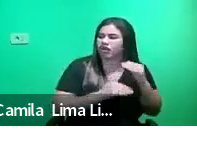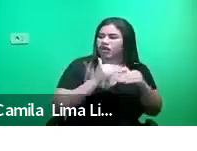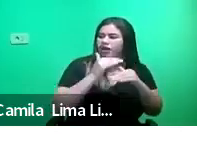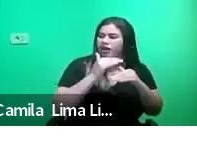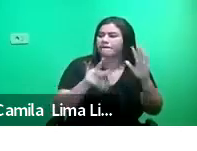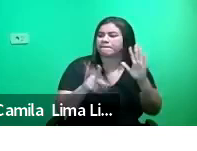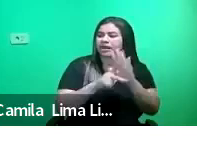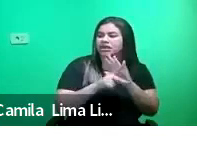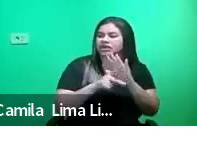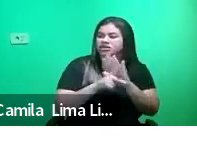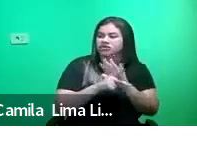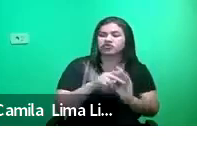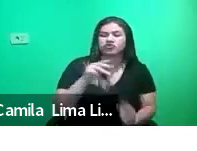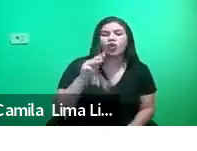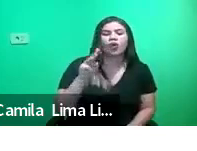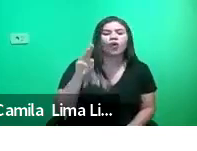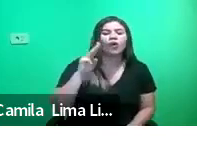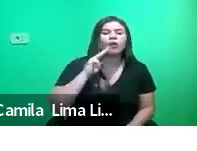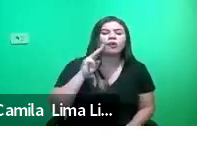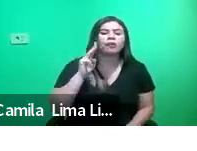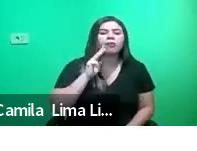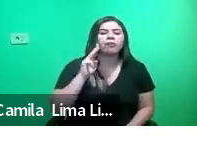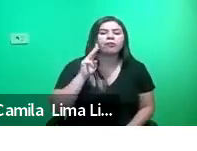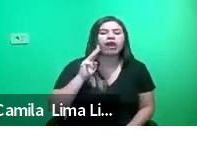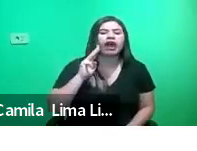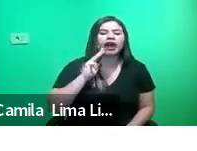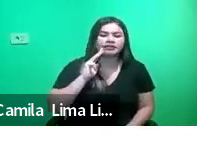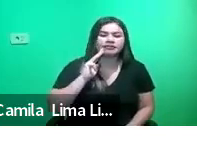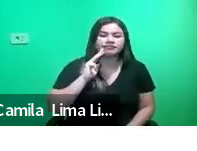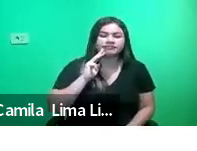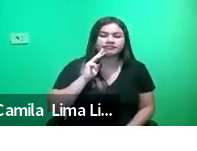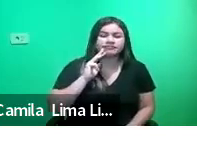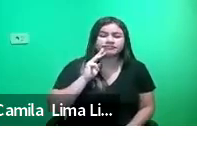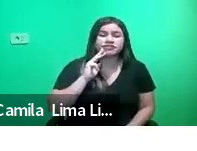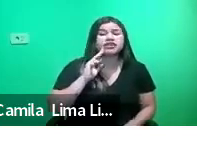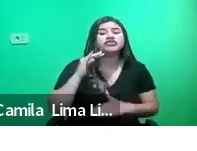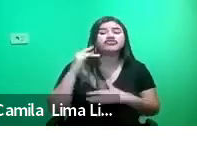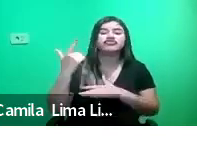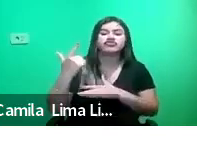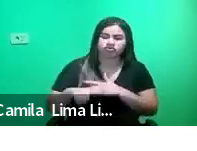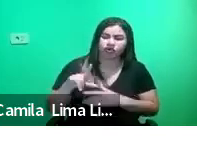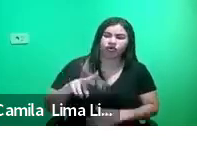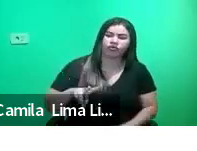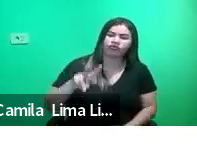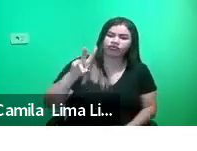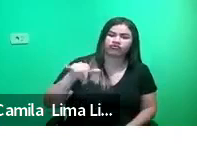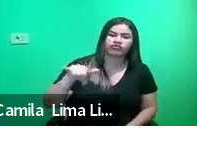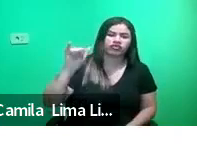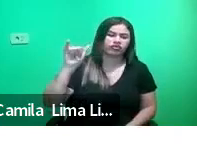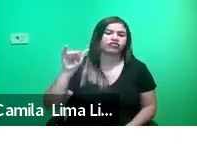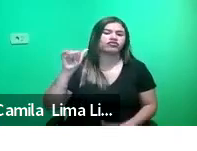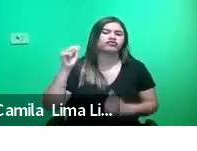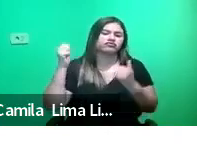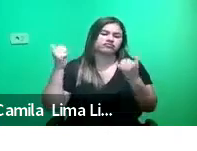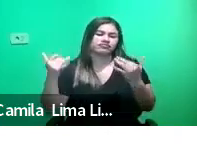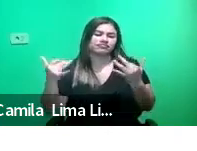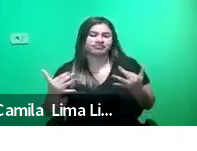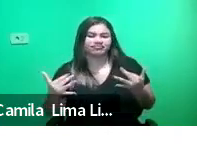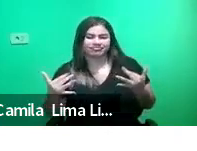she says in vigoski she says in vigoski school they're not consistently y elaborated in any sufficient elaborated in any sufficient detail against against the naturalistic understanding that on the nature